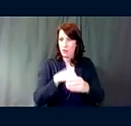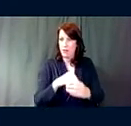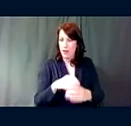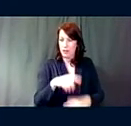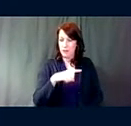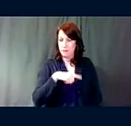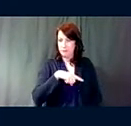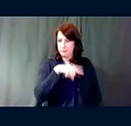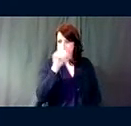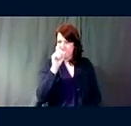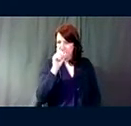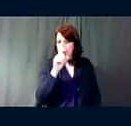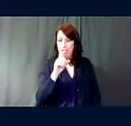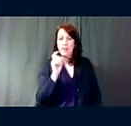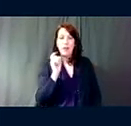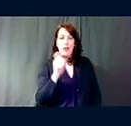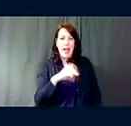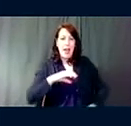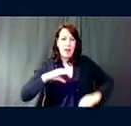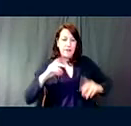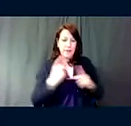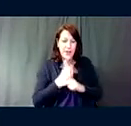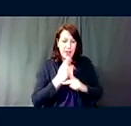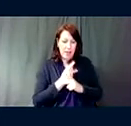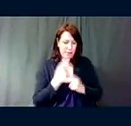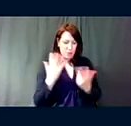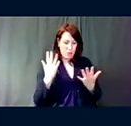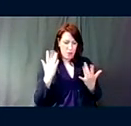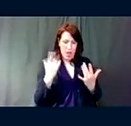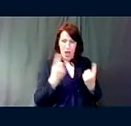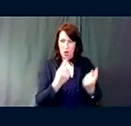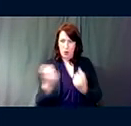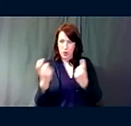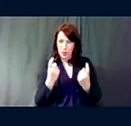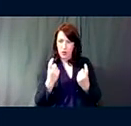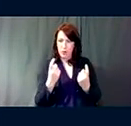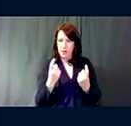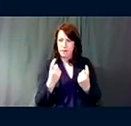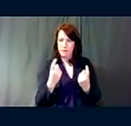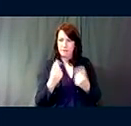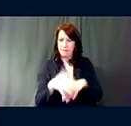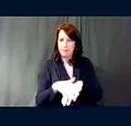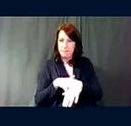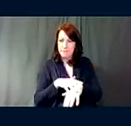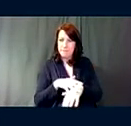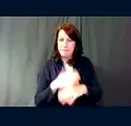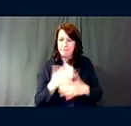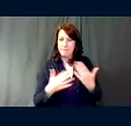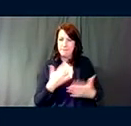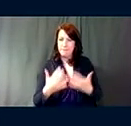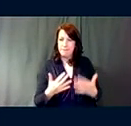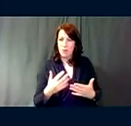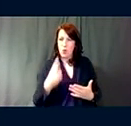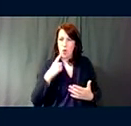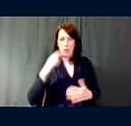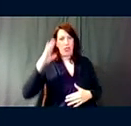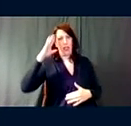AND WE WERE PUZZLED. AND WHAT WE HAD TO DO WAS FIGURE OUT WHY IT WAS THAT OUR RECRUITMENT WAS LAGGING BEHIND